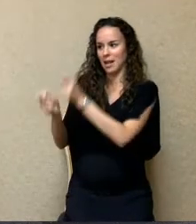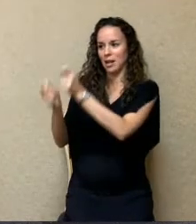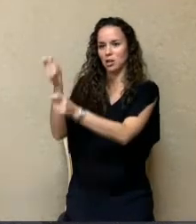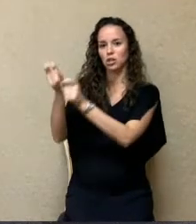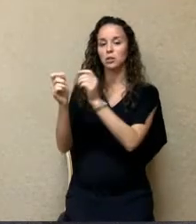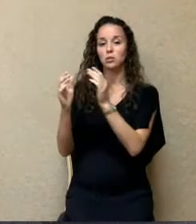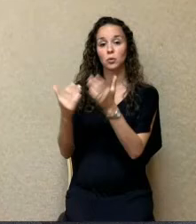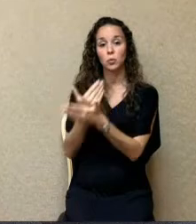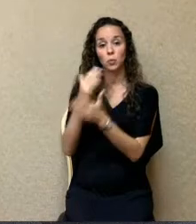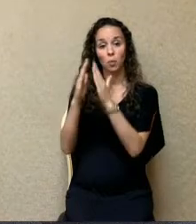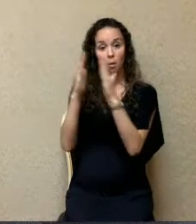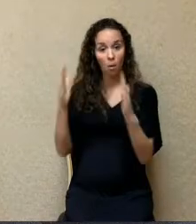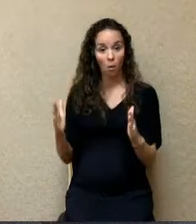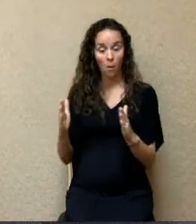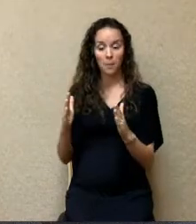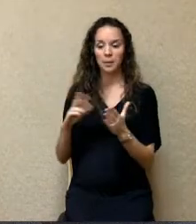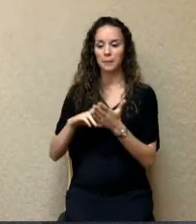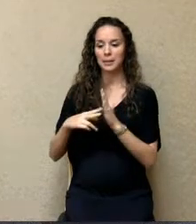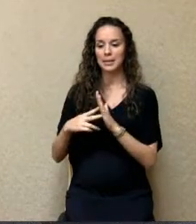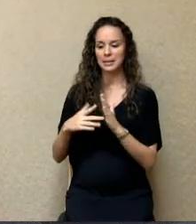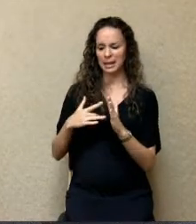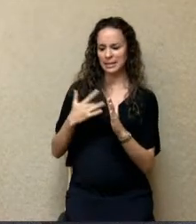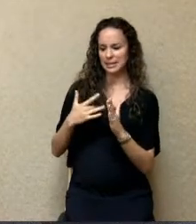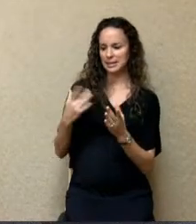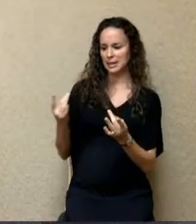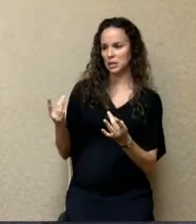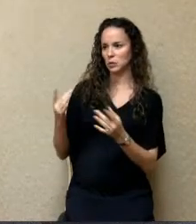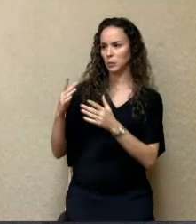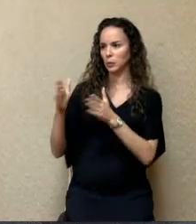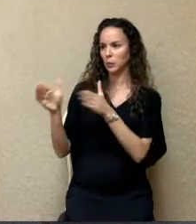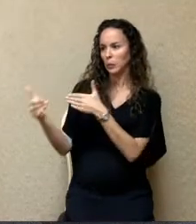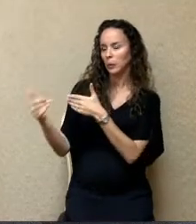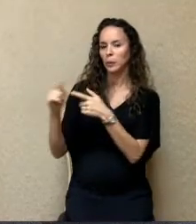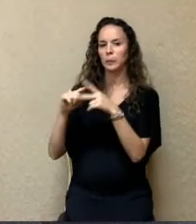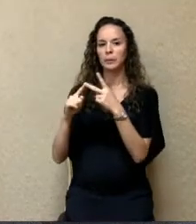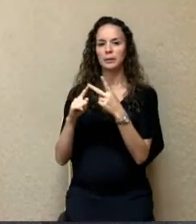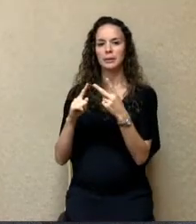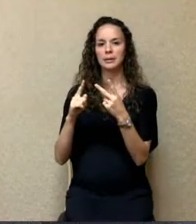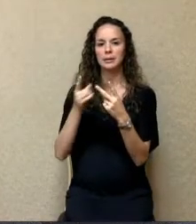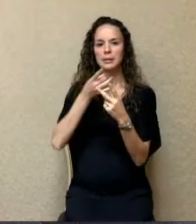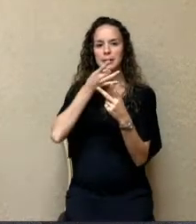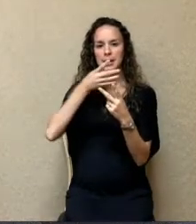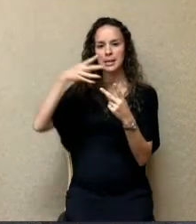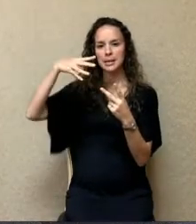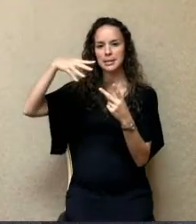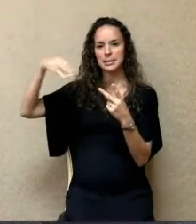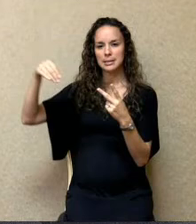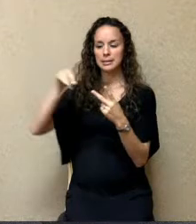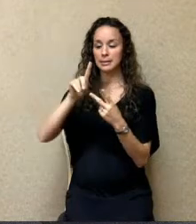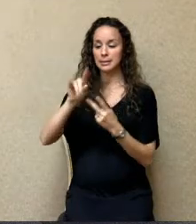So, that included sensory room, dimmers, and I'll go into more details about these things.